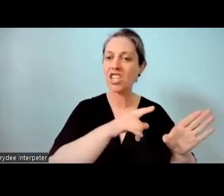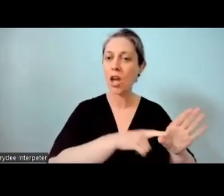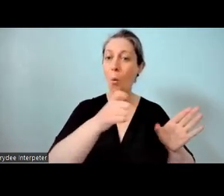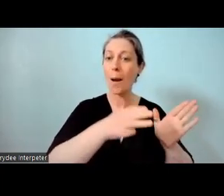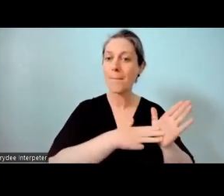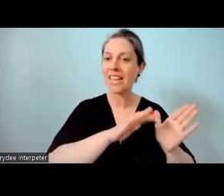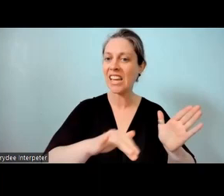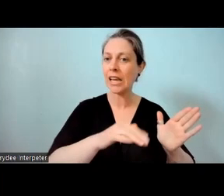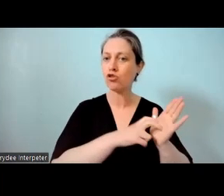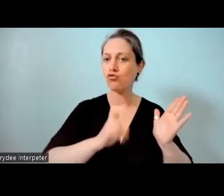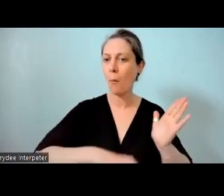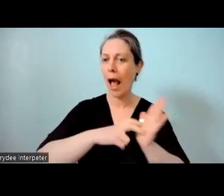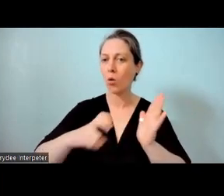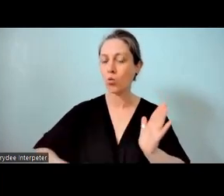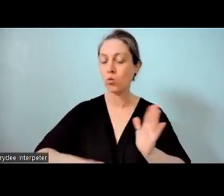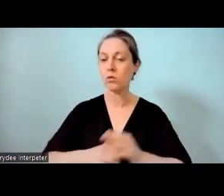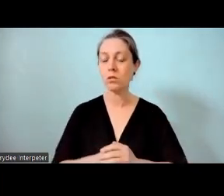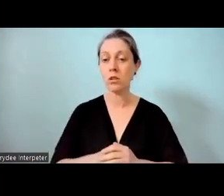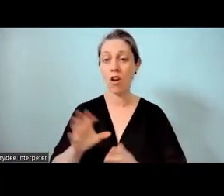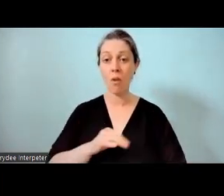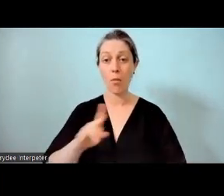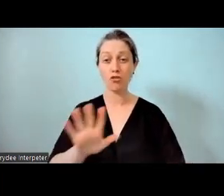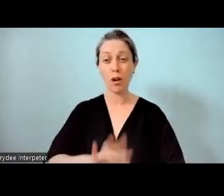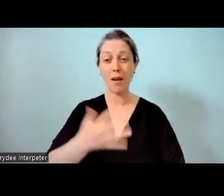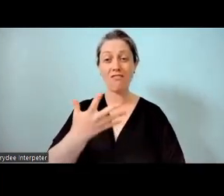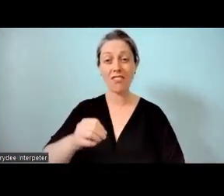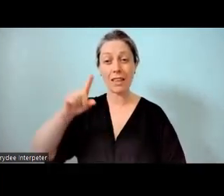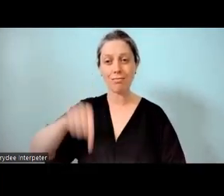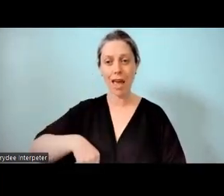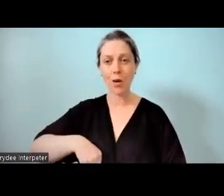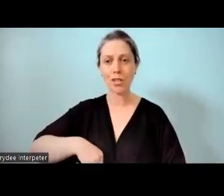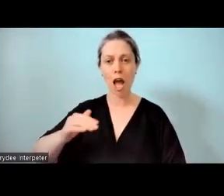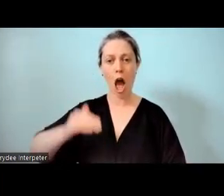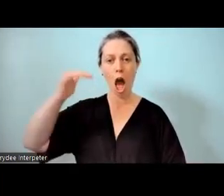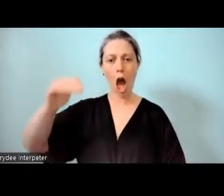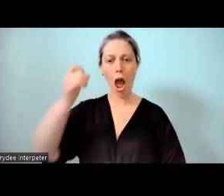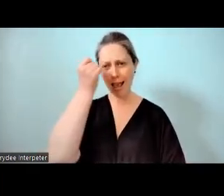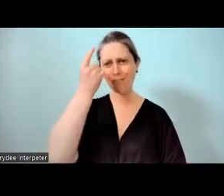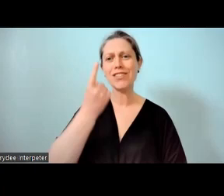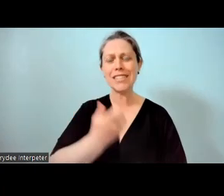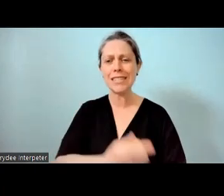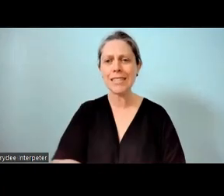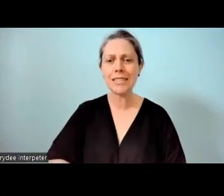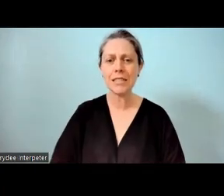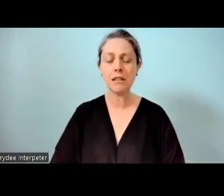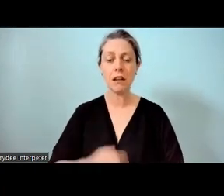Of those an estimated 50,000 are highly gifted. You know, it's nice that I'm a professor at Harvard and some other things,